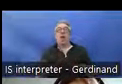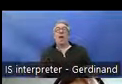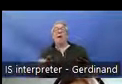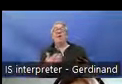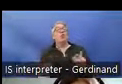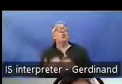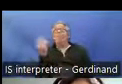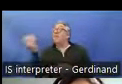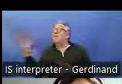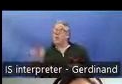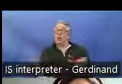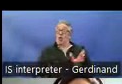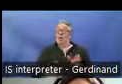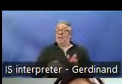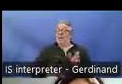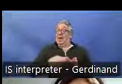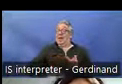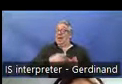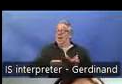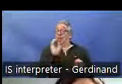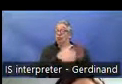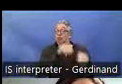as much as possible. For people to consult.